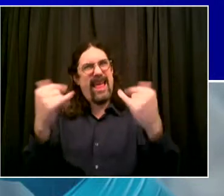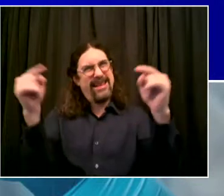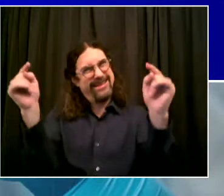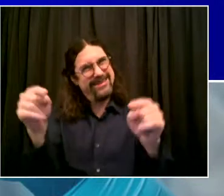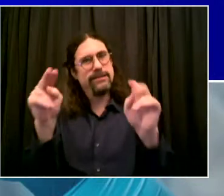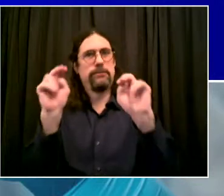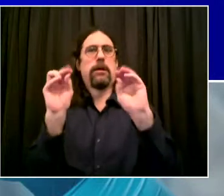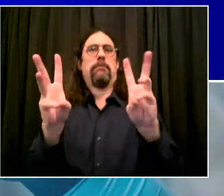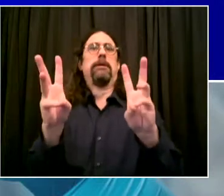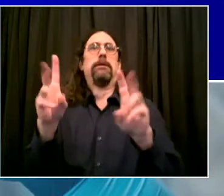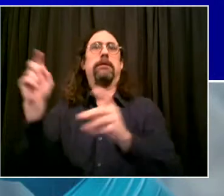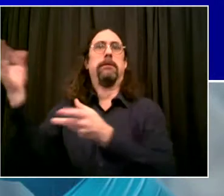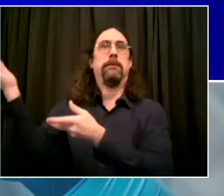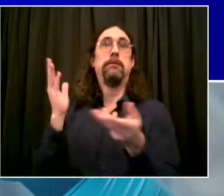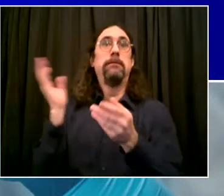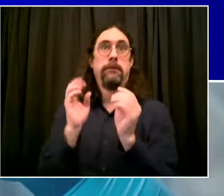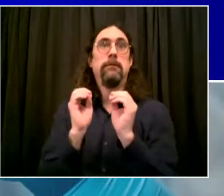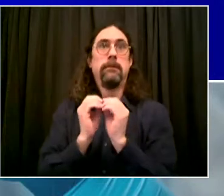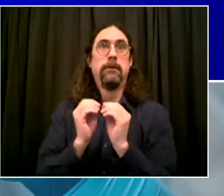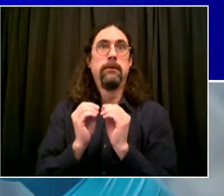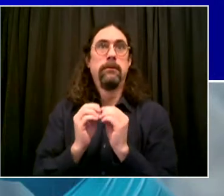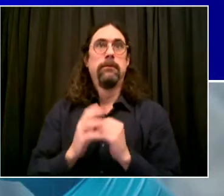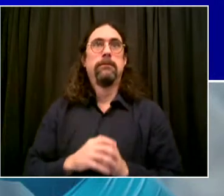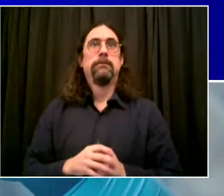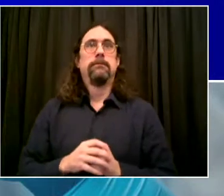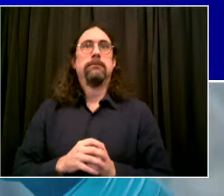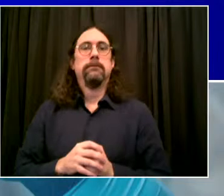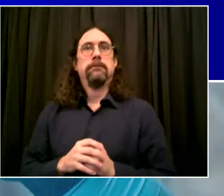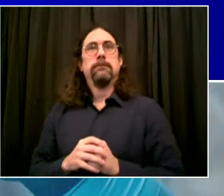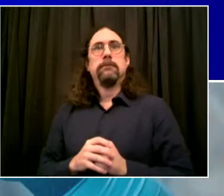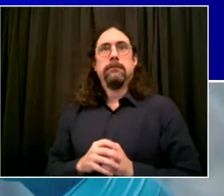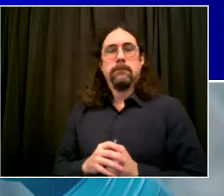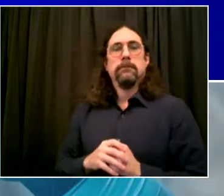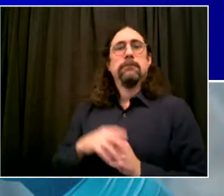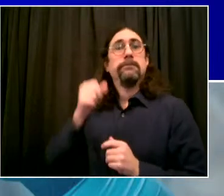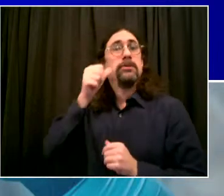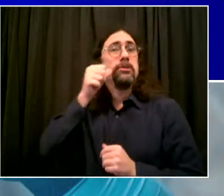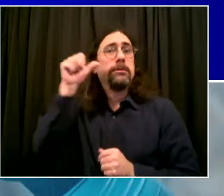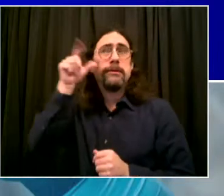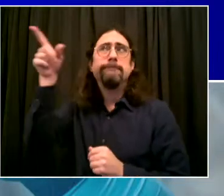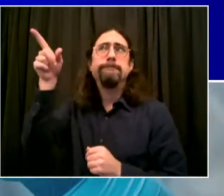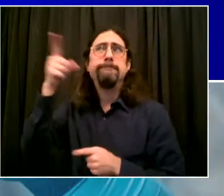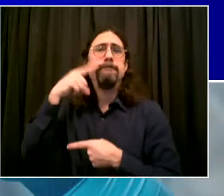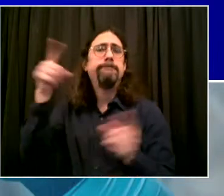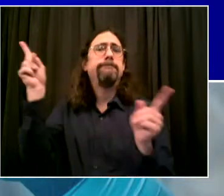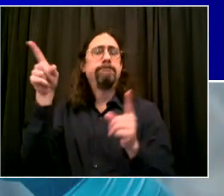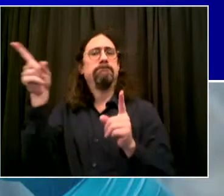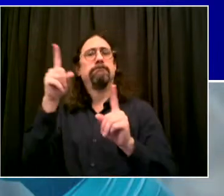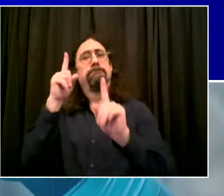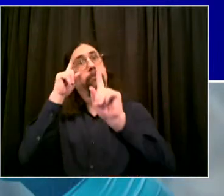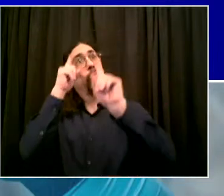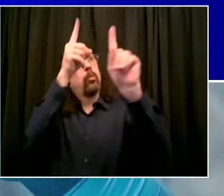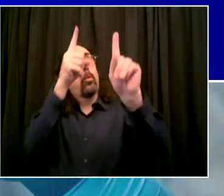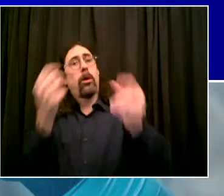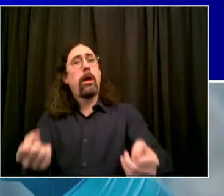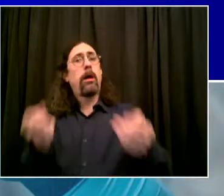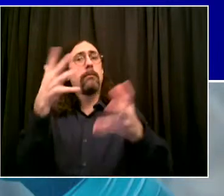CONVERSATIONS BECAUSE I HEAR FOCUS, URGENCY ANDANDRE CCAIVTITY. AS YOU HEARD, HE UPPED THE GOAL